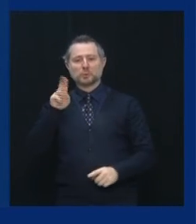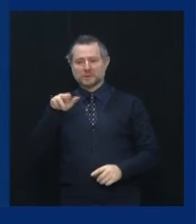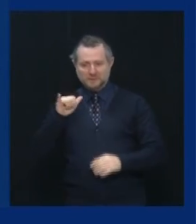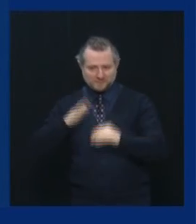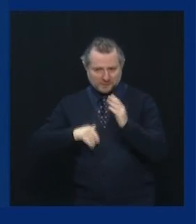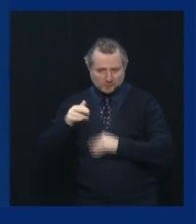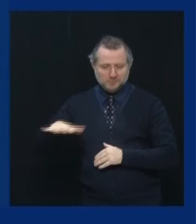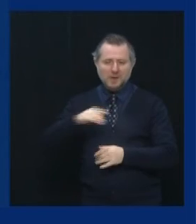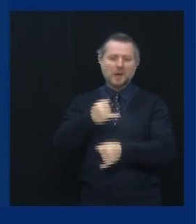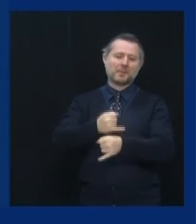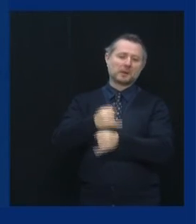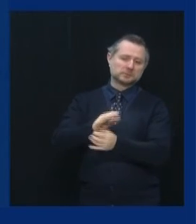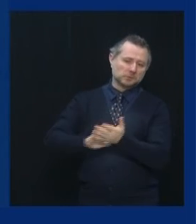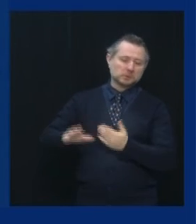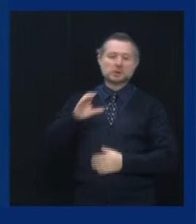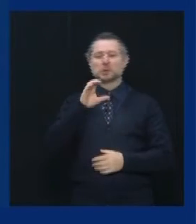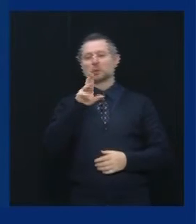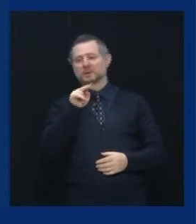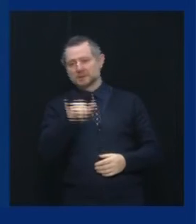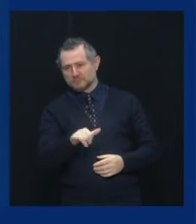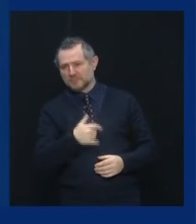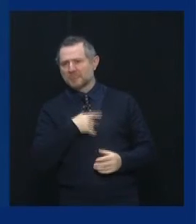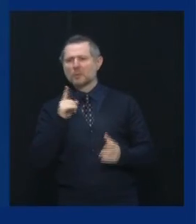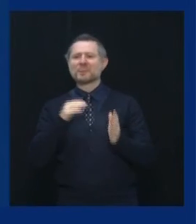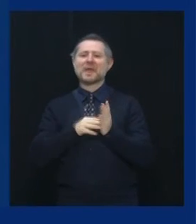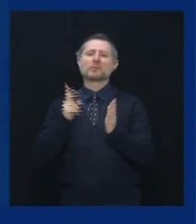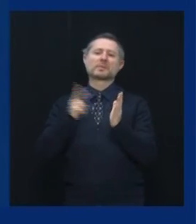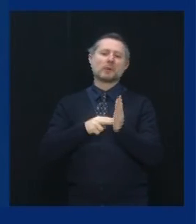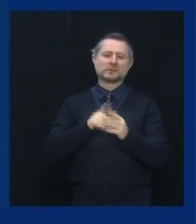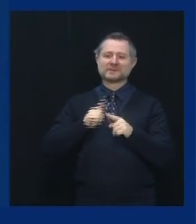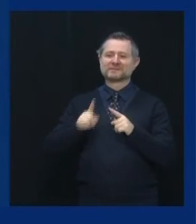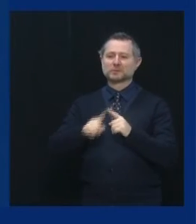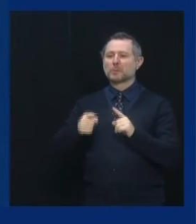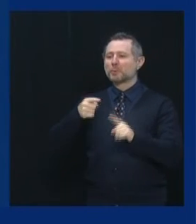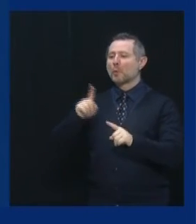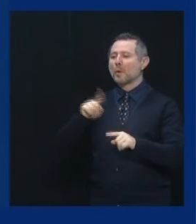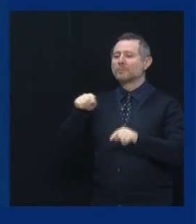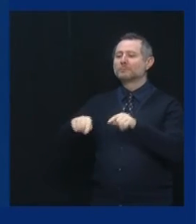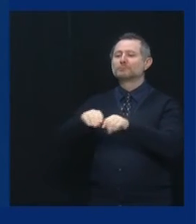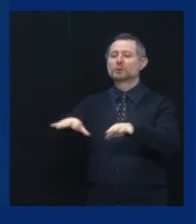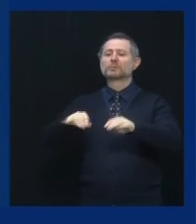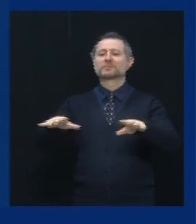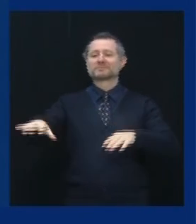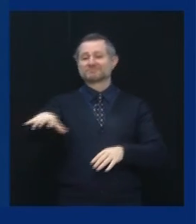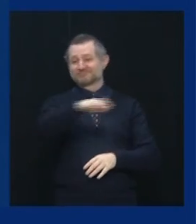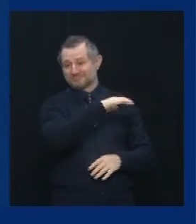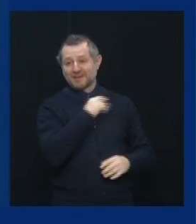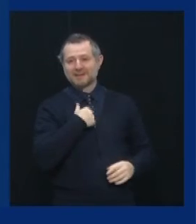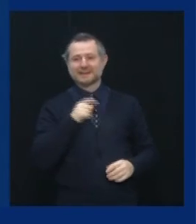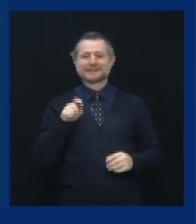COVID TESTS. WE'LL BE USING SUNYLE AND CUNY